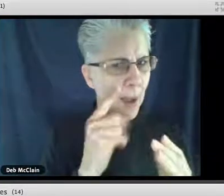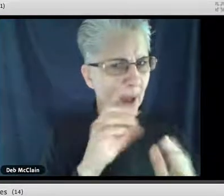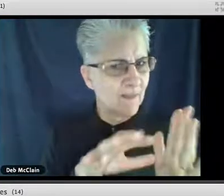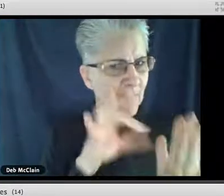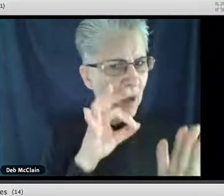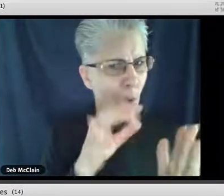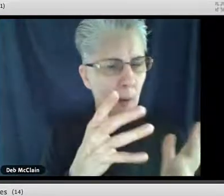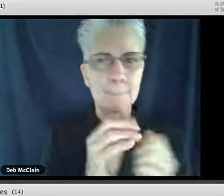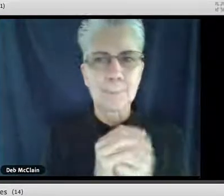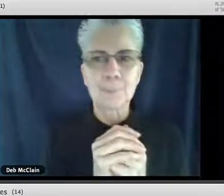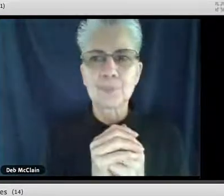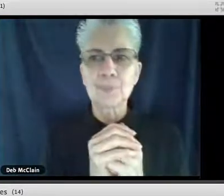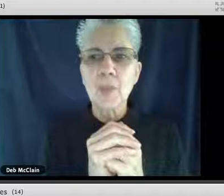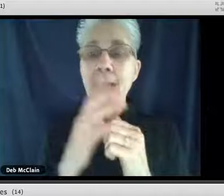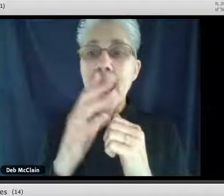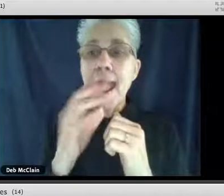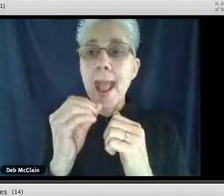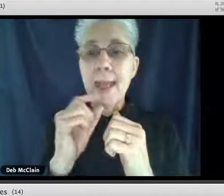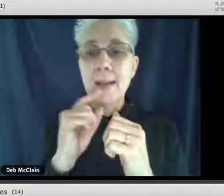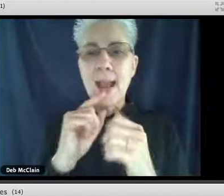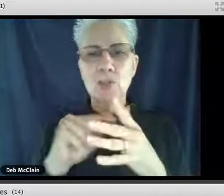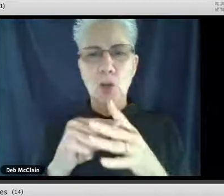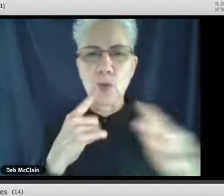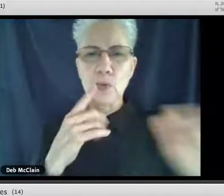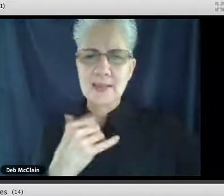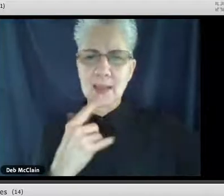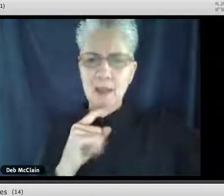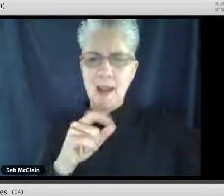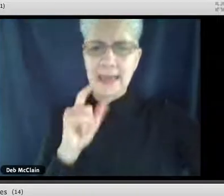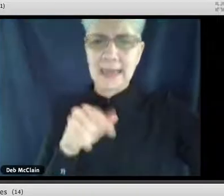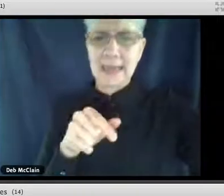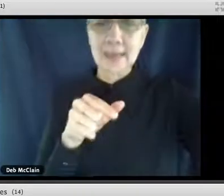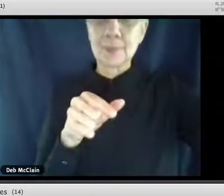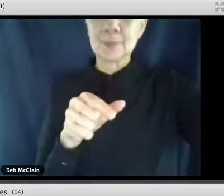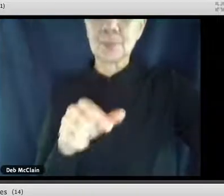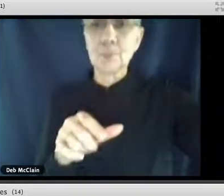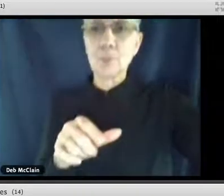In silos, I start to go down something. I click the programs button, and I'm down this little rabbit hole,